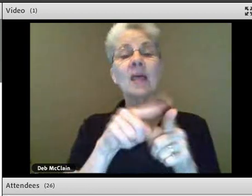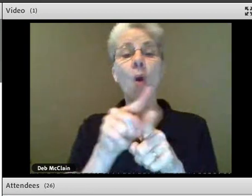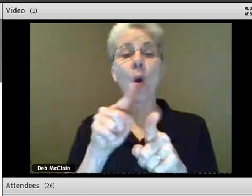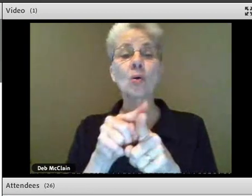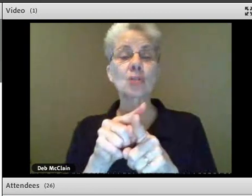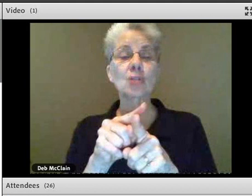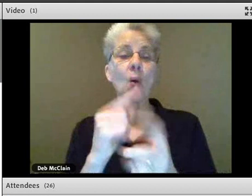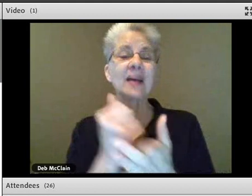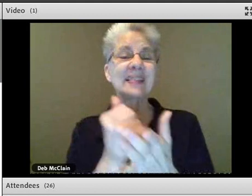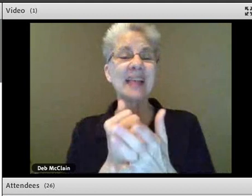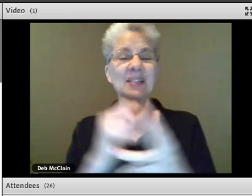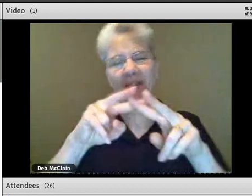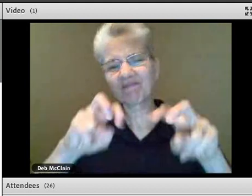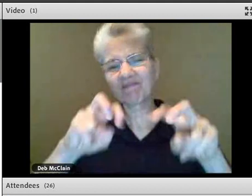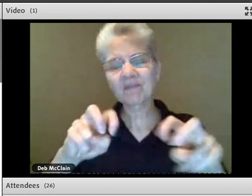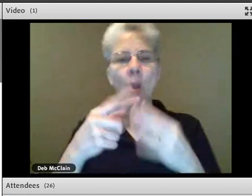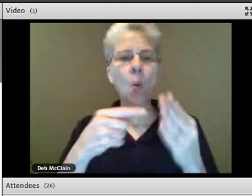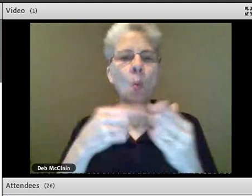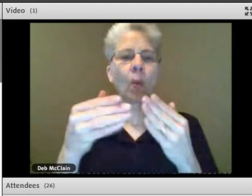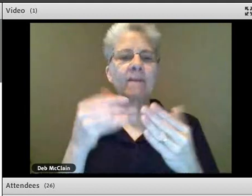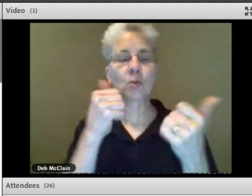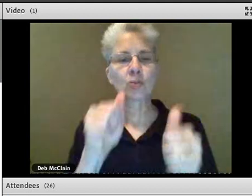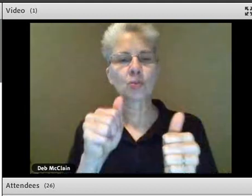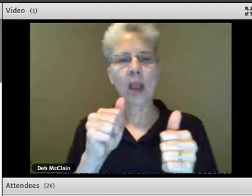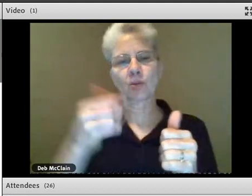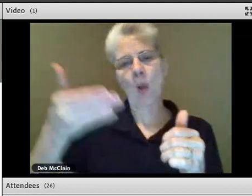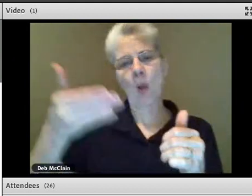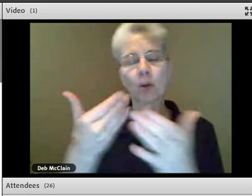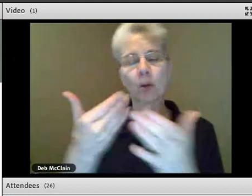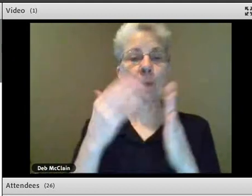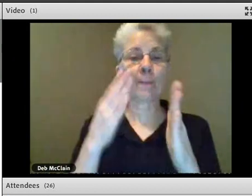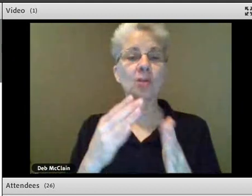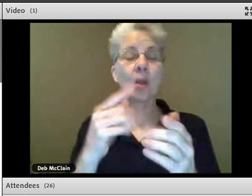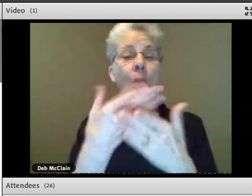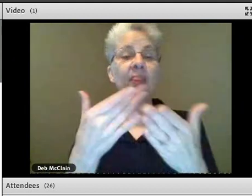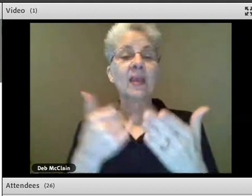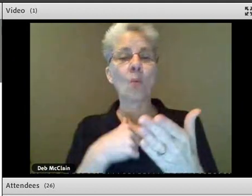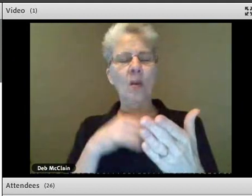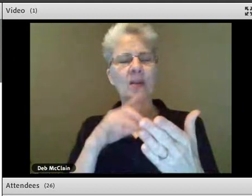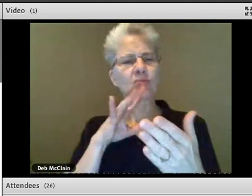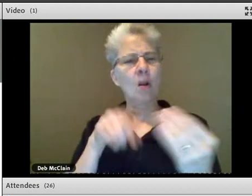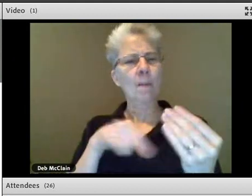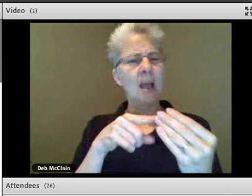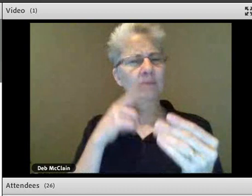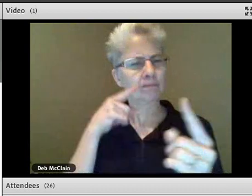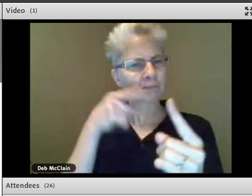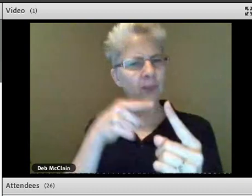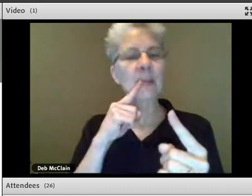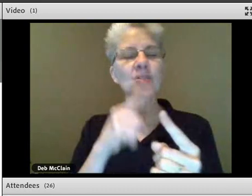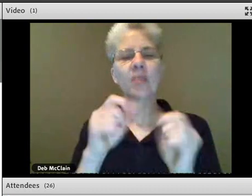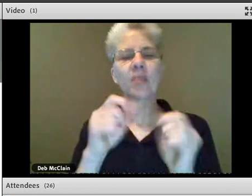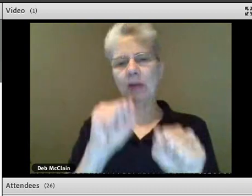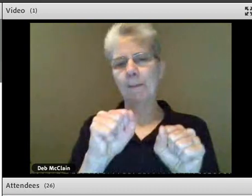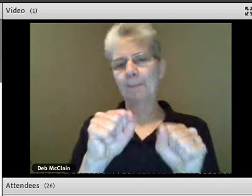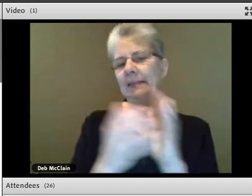so whenever you onboard a new employee, one of the things I always like to kind of preach about is, you want to make sure they are confident in the job,